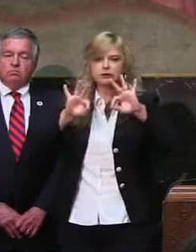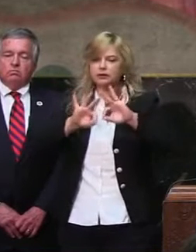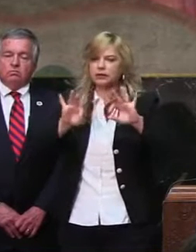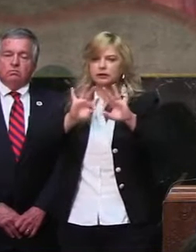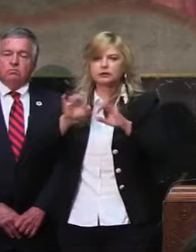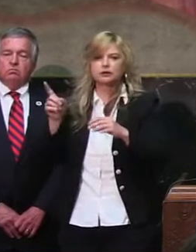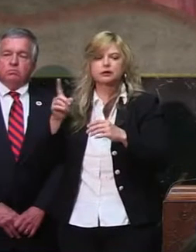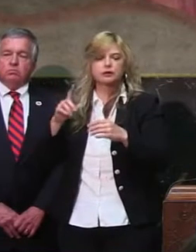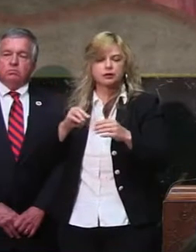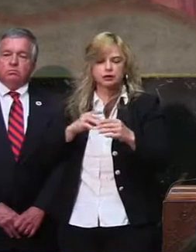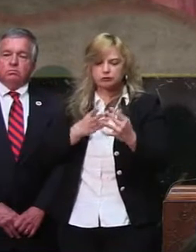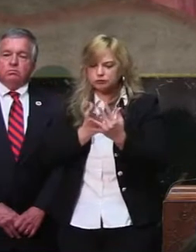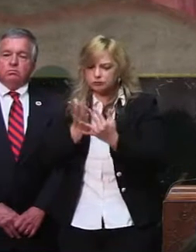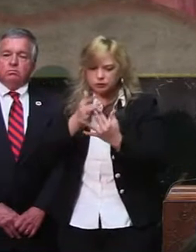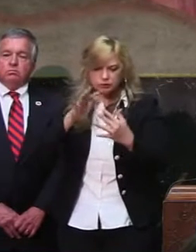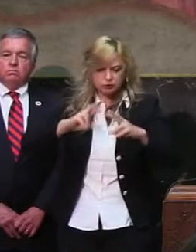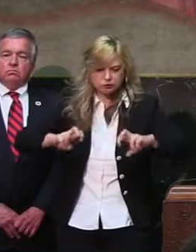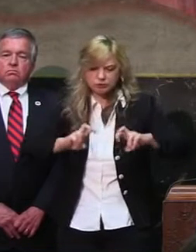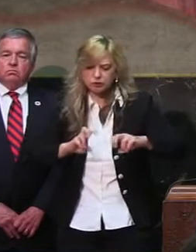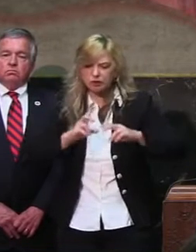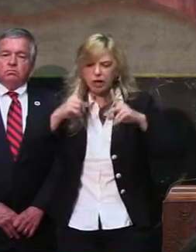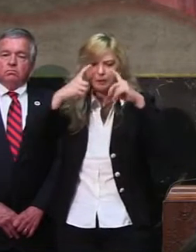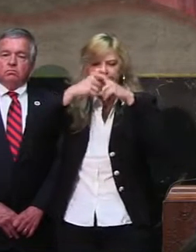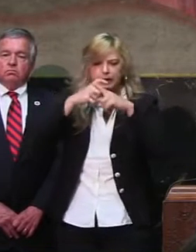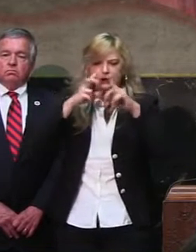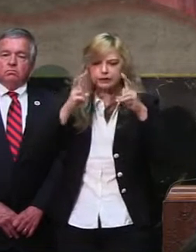as well as district attorneys and other